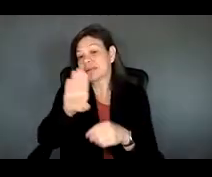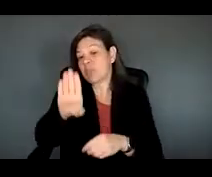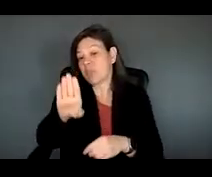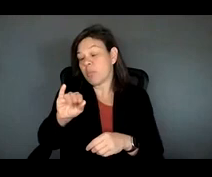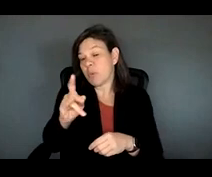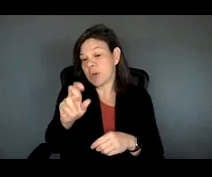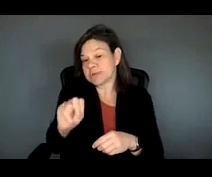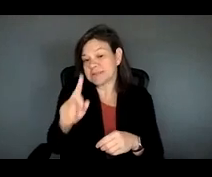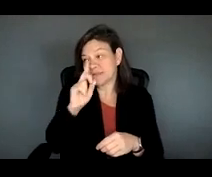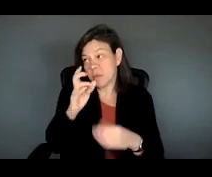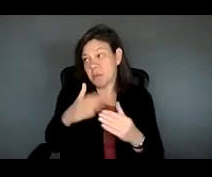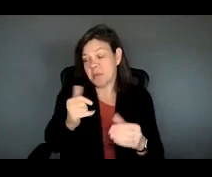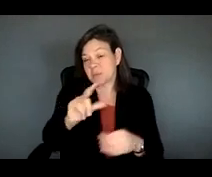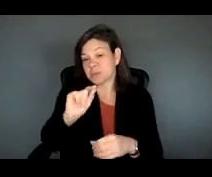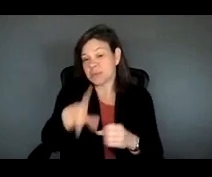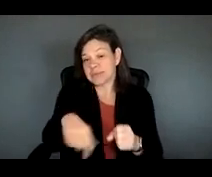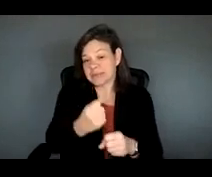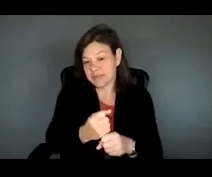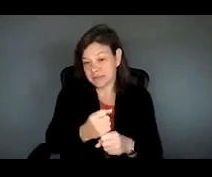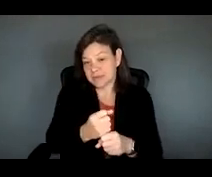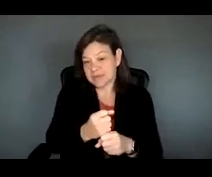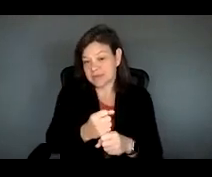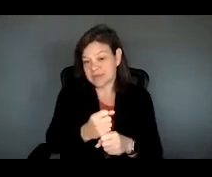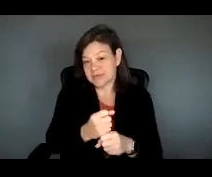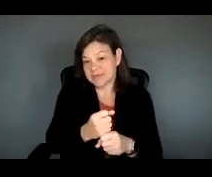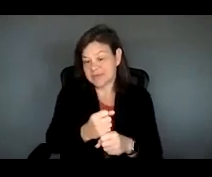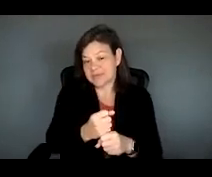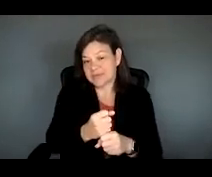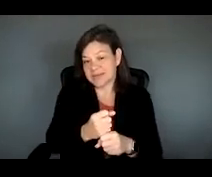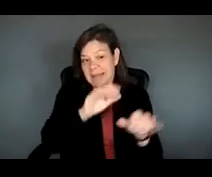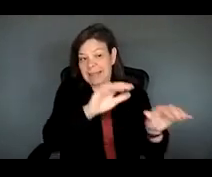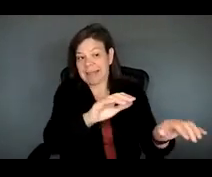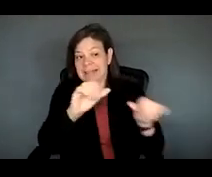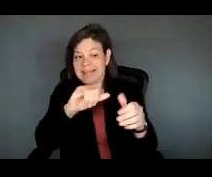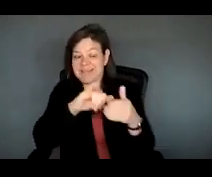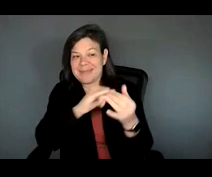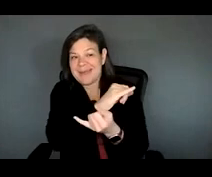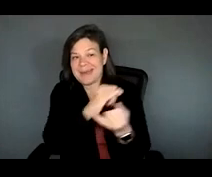for almost twenty years. Leaving that institution at the end of 2020.